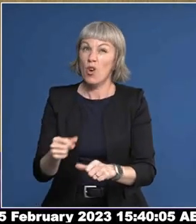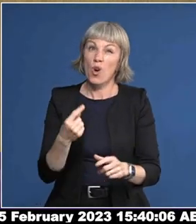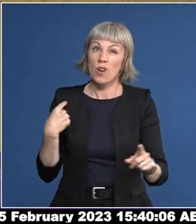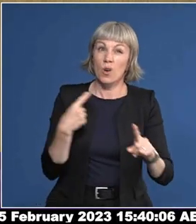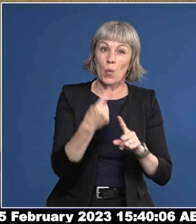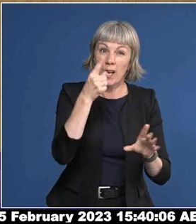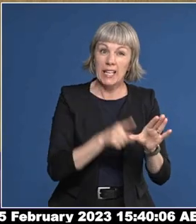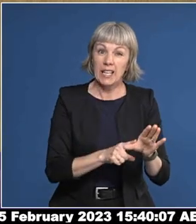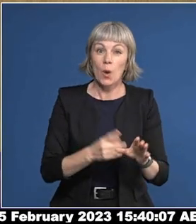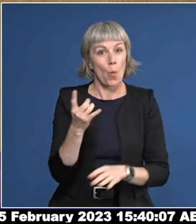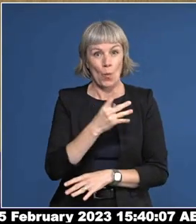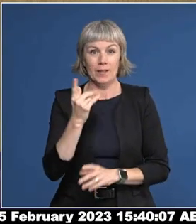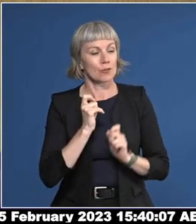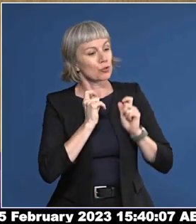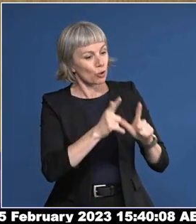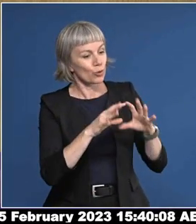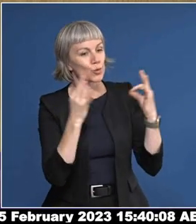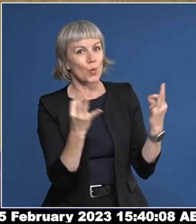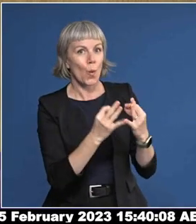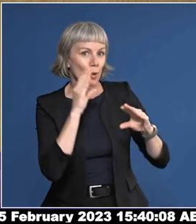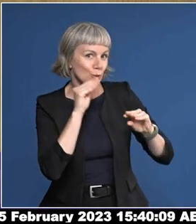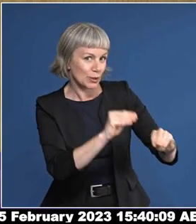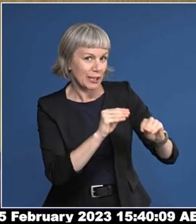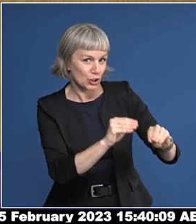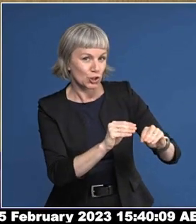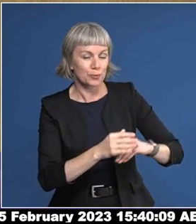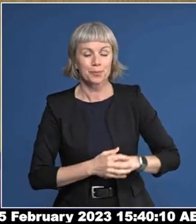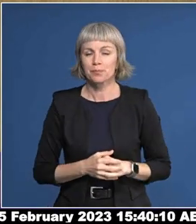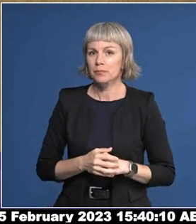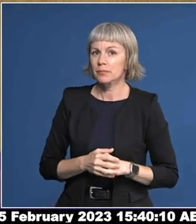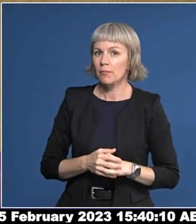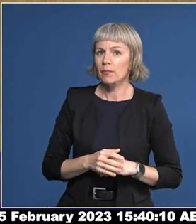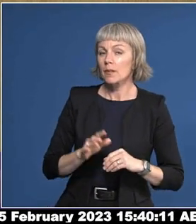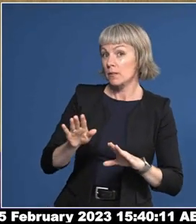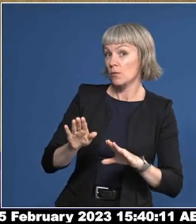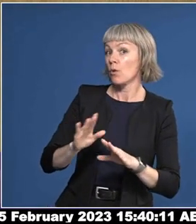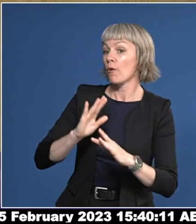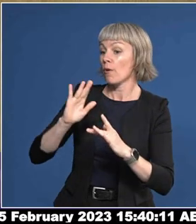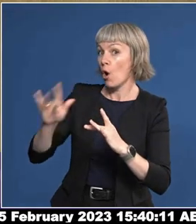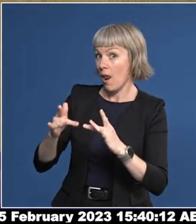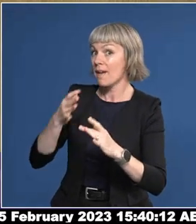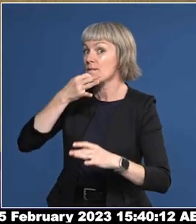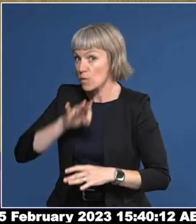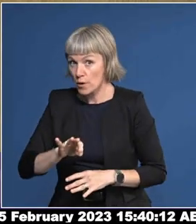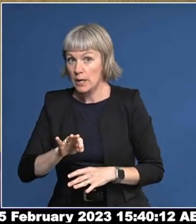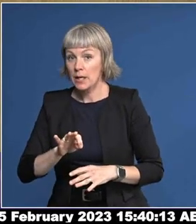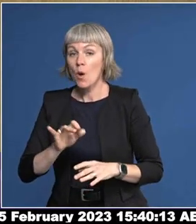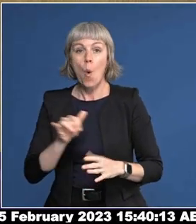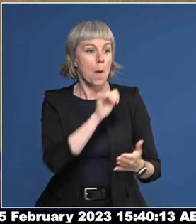Is there any difference between the free version and the version members can purchase? MS LEIGH: No.